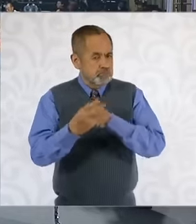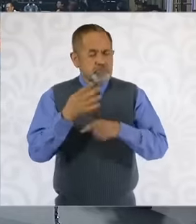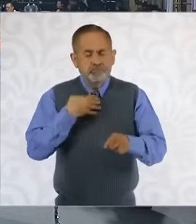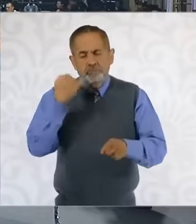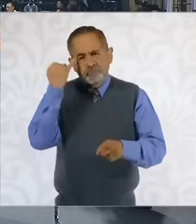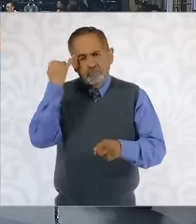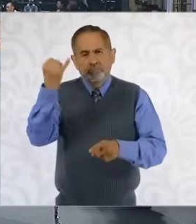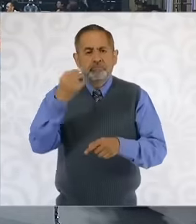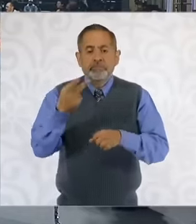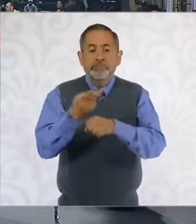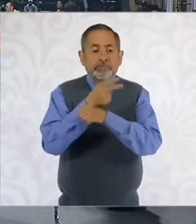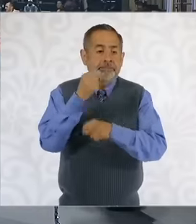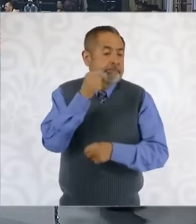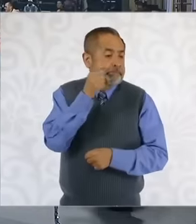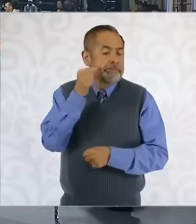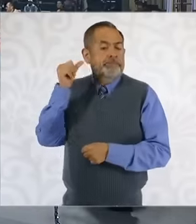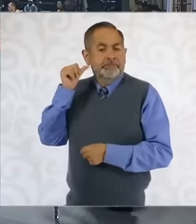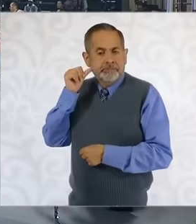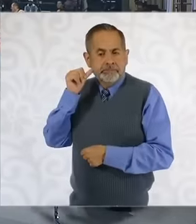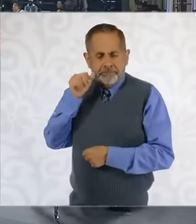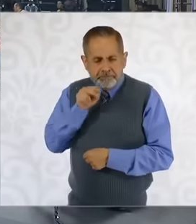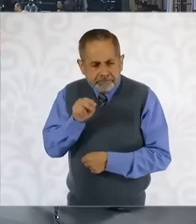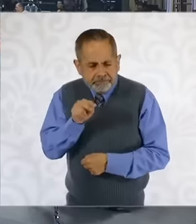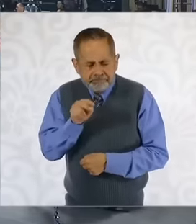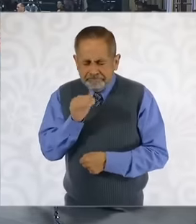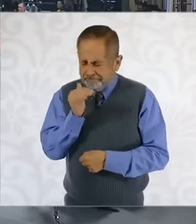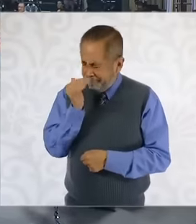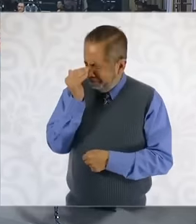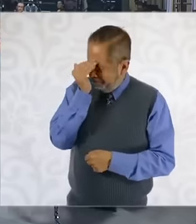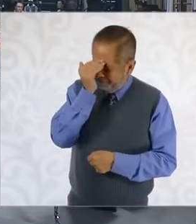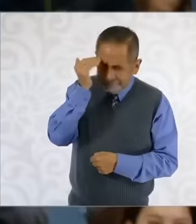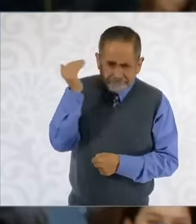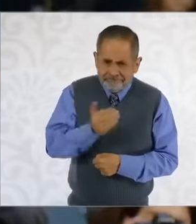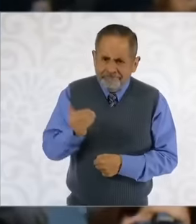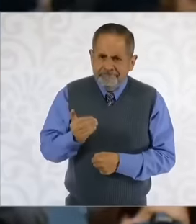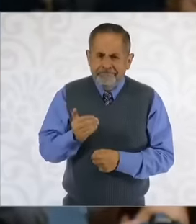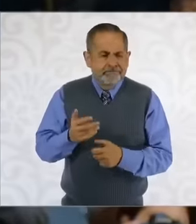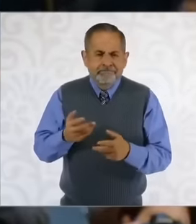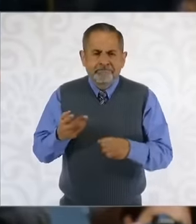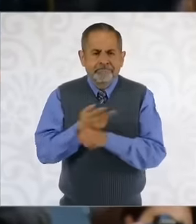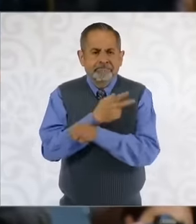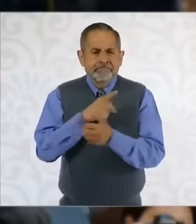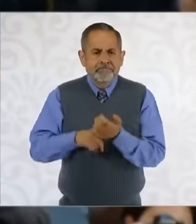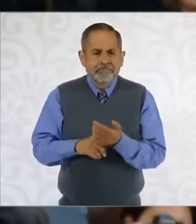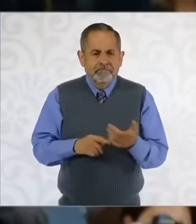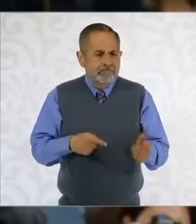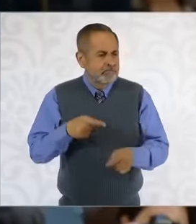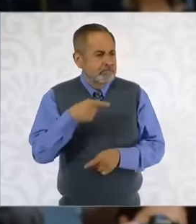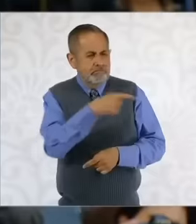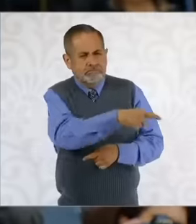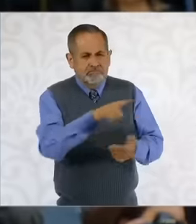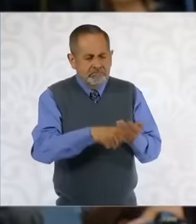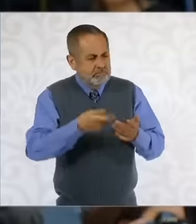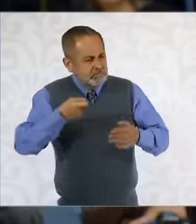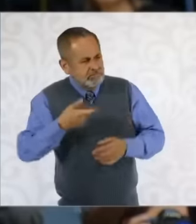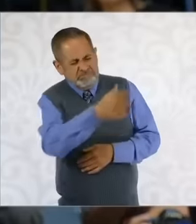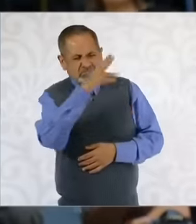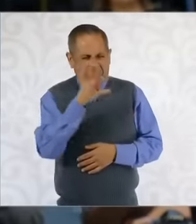happened yesterday and that seems clearly aberrant that a laborer, if you allow me that expression